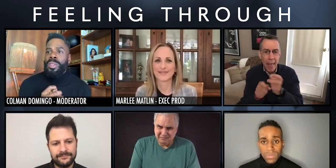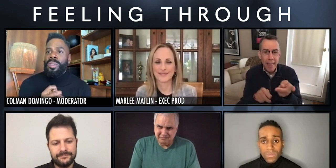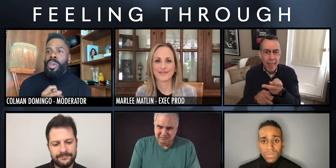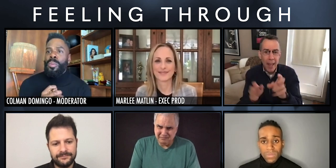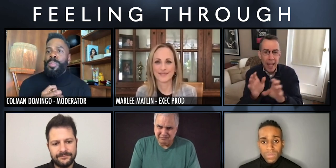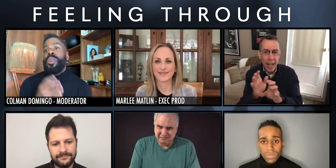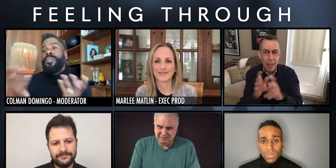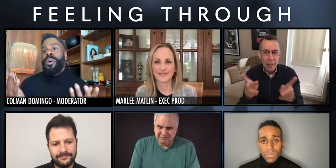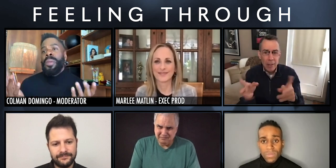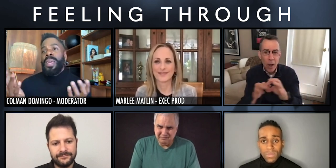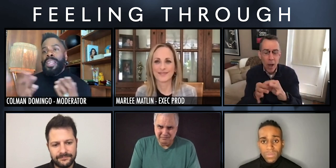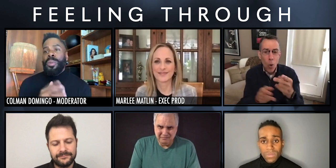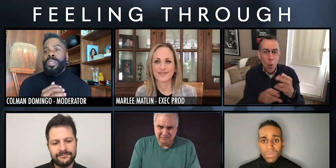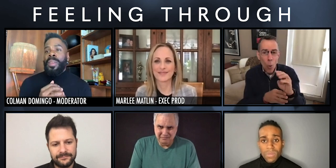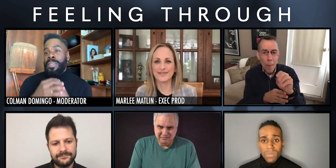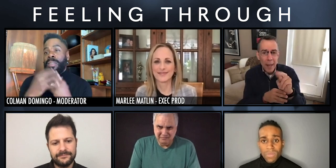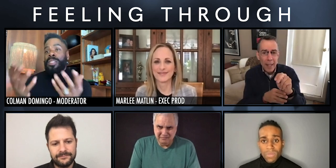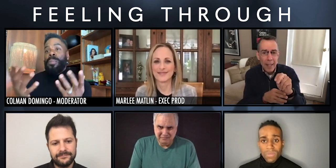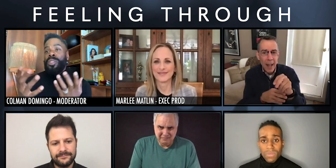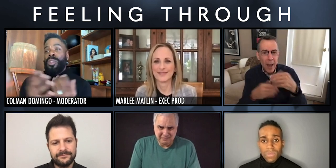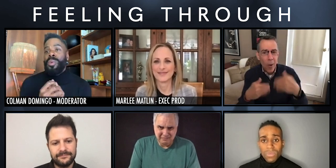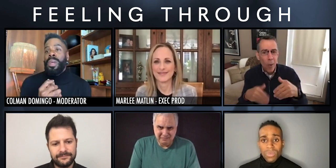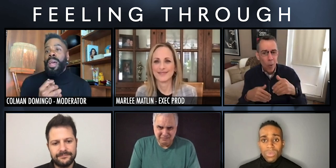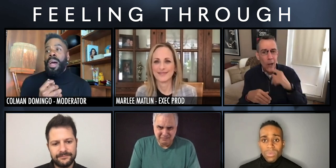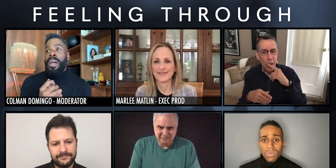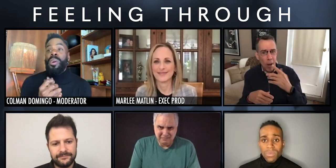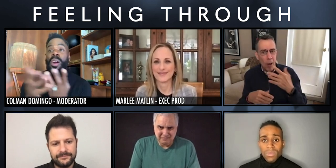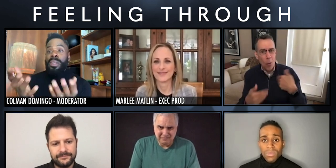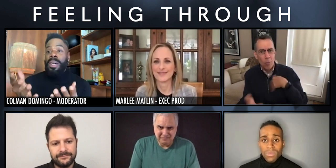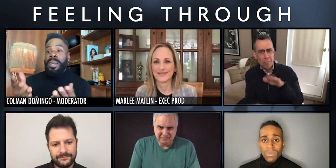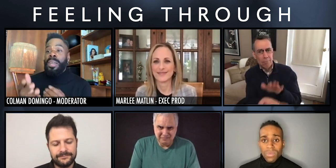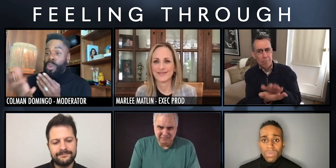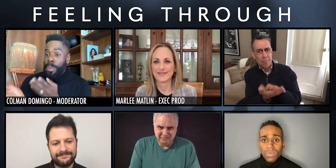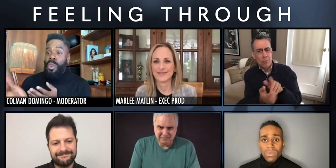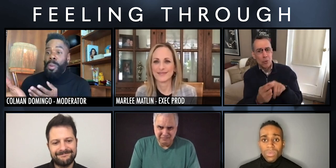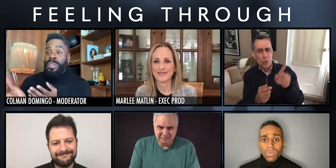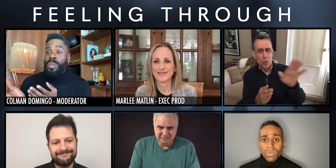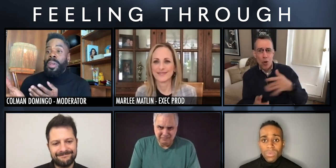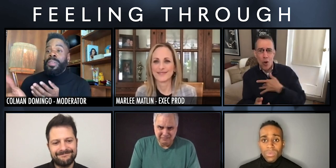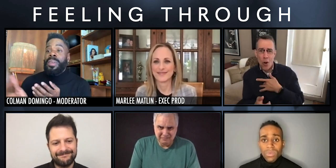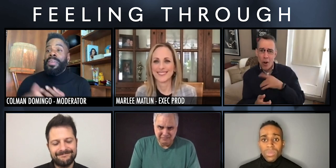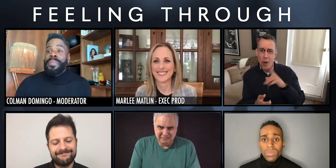which is so beautiful. And I wanted to say that's testament to, your heart Doug and your performance as well Steven.